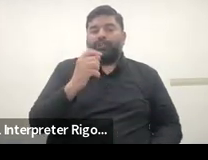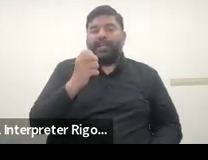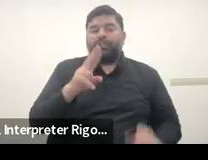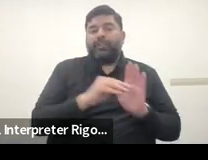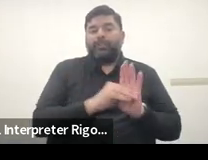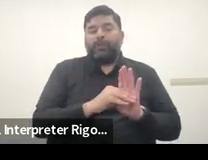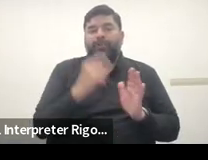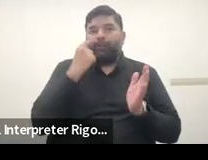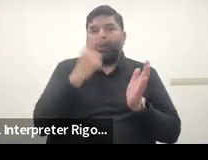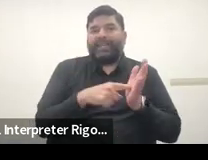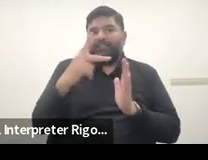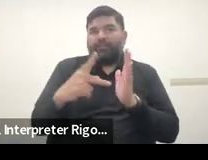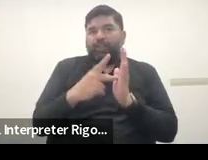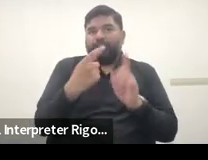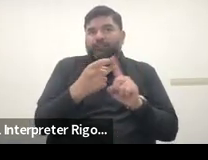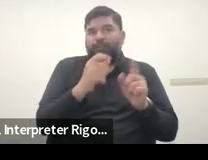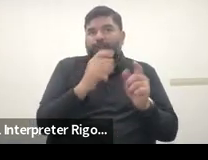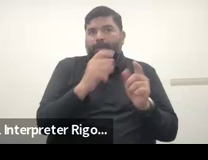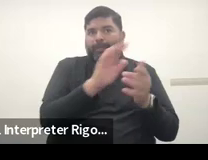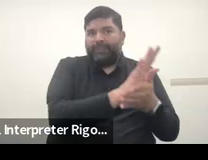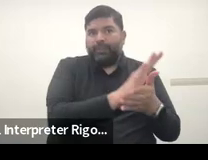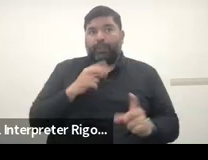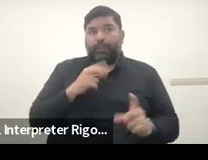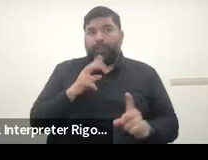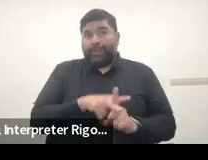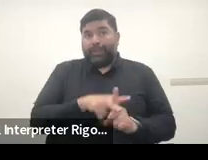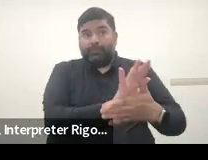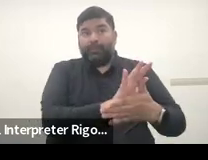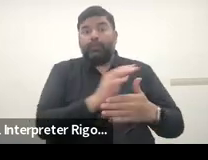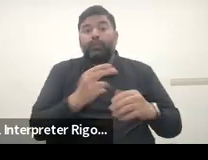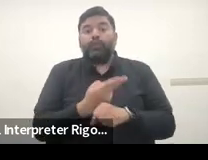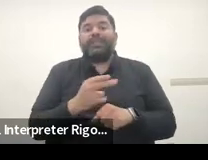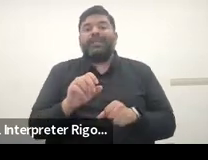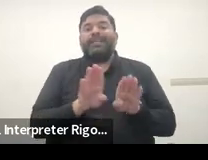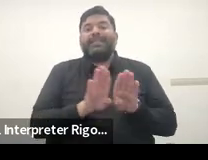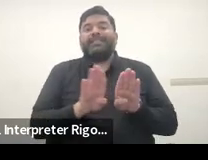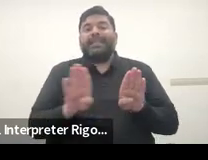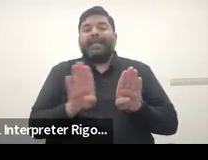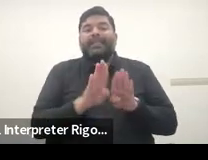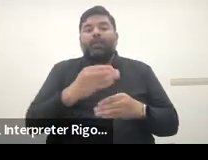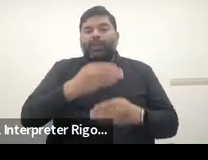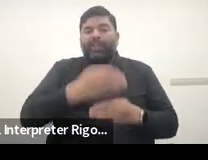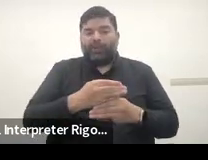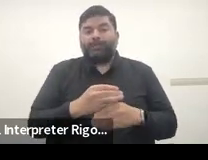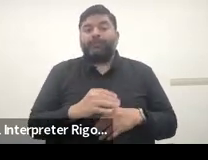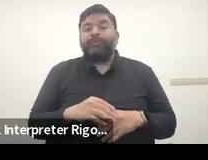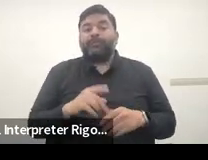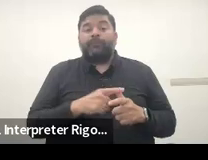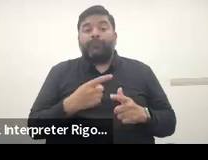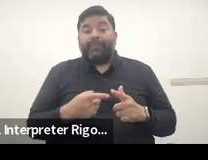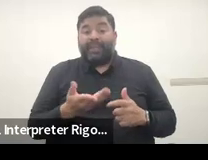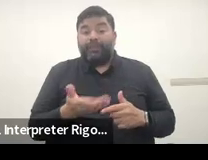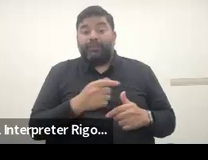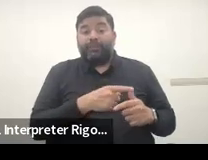from the video we apply that to the video using a sliding window from there we want to recognize the